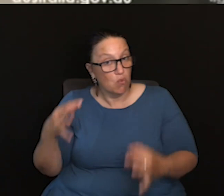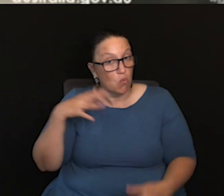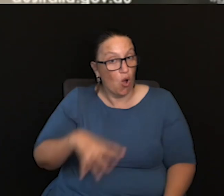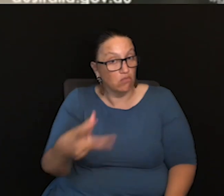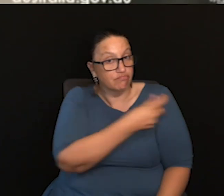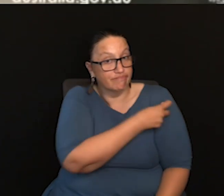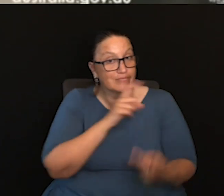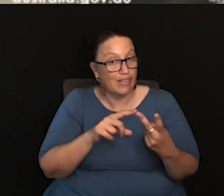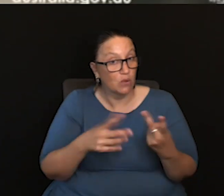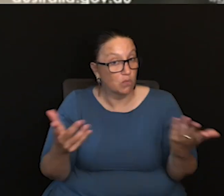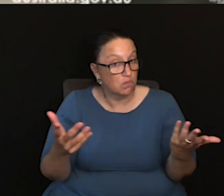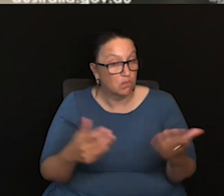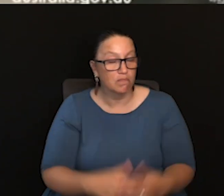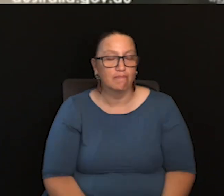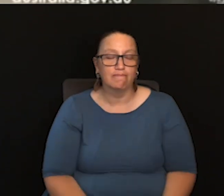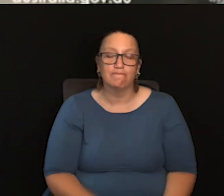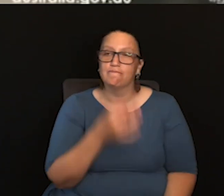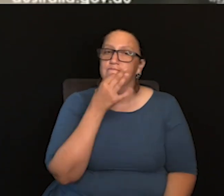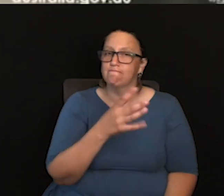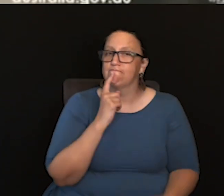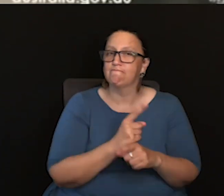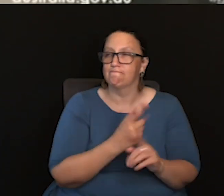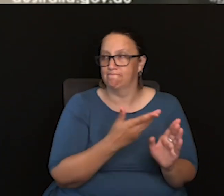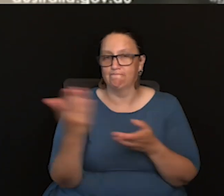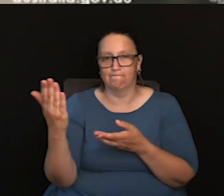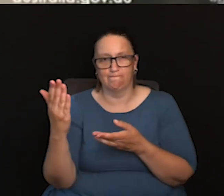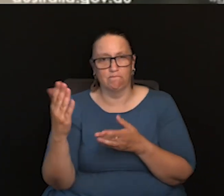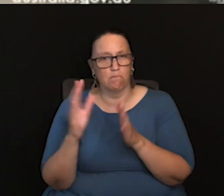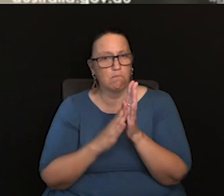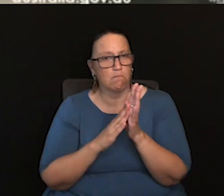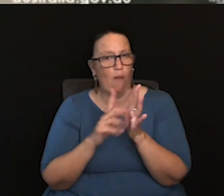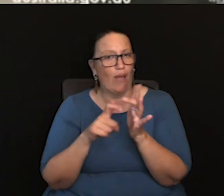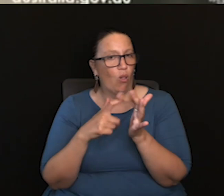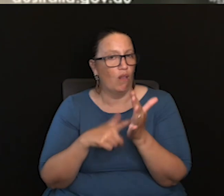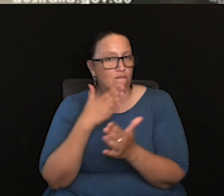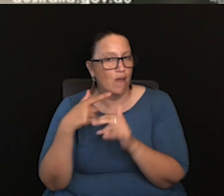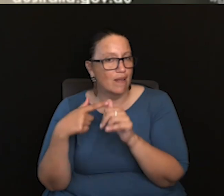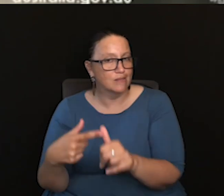from the Australian Technical Advisory Group on Immunisation, and that's for an eight week dose